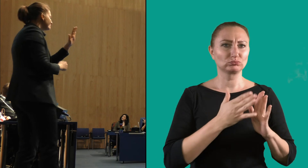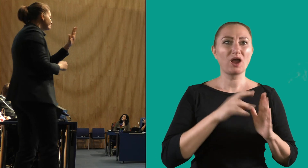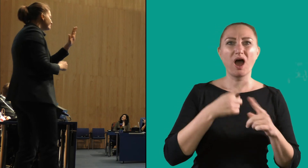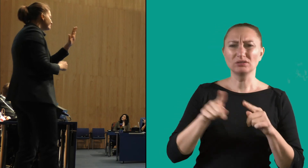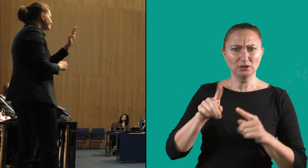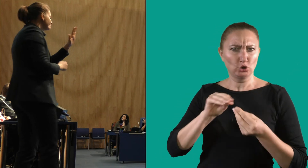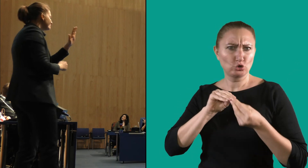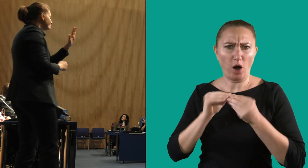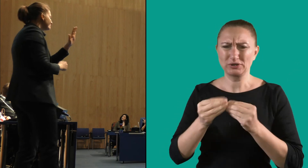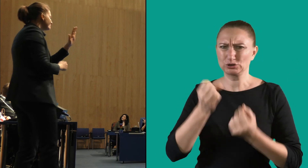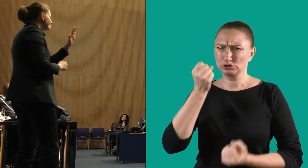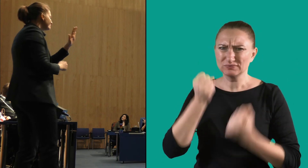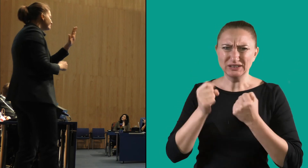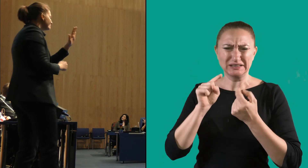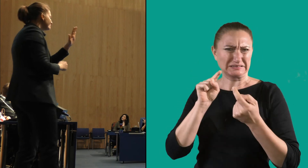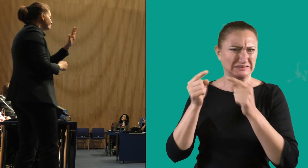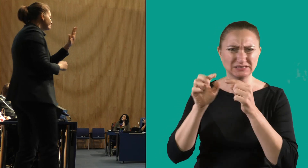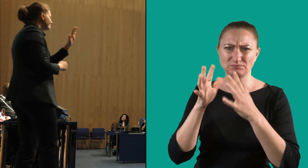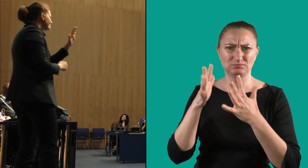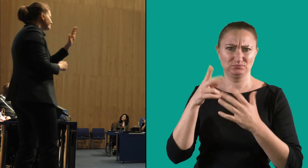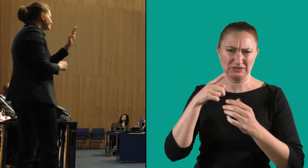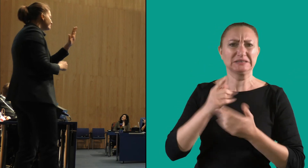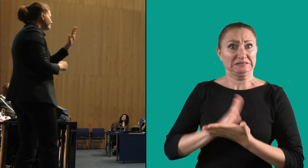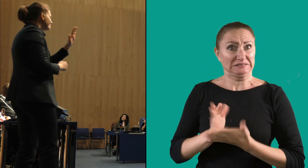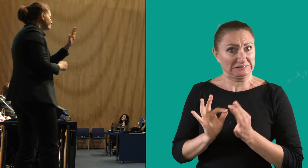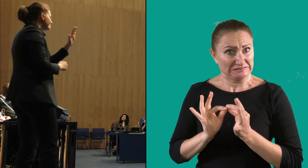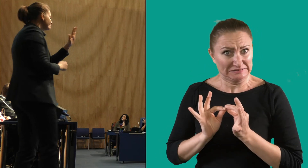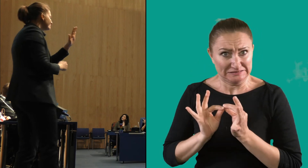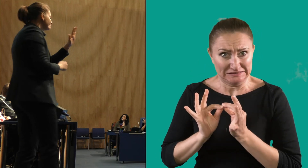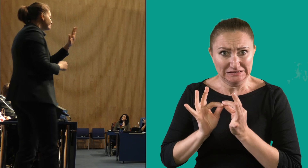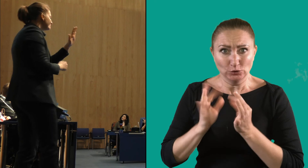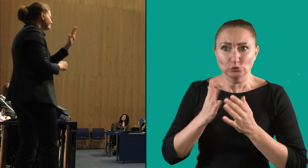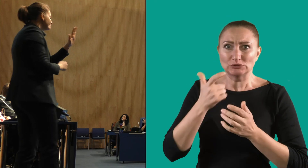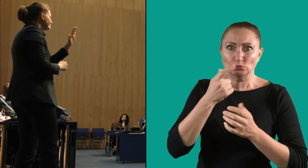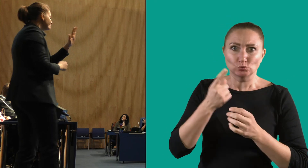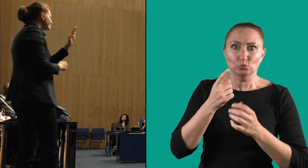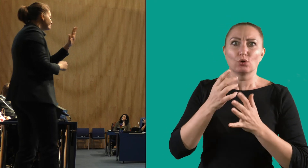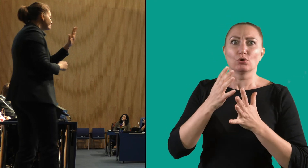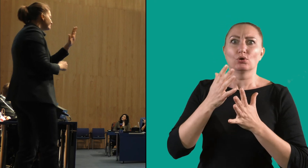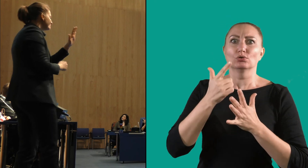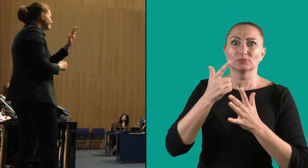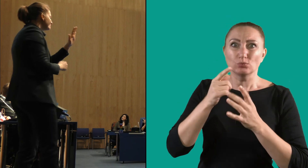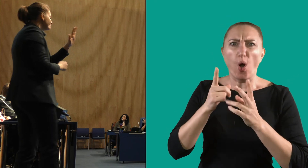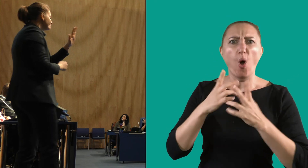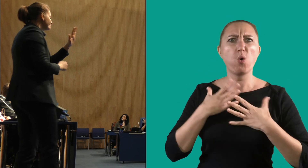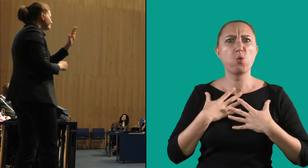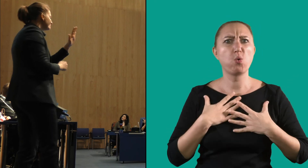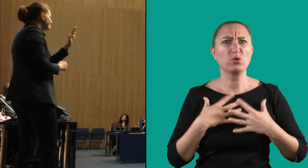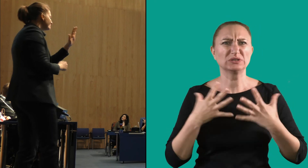Otherwise, in other complicated interpretation settings, it can be physically demanding, if you don’t take care regarding your own limits.